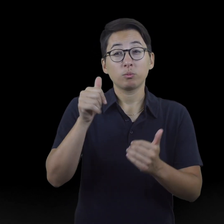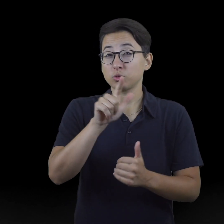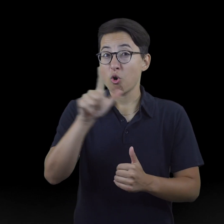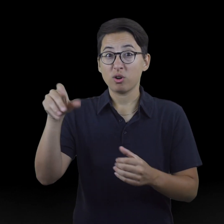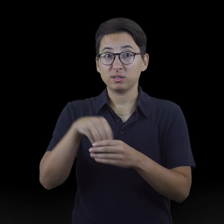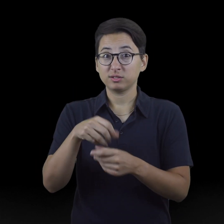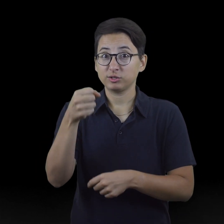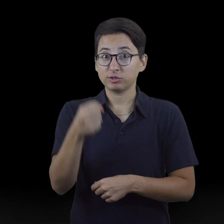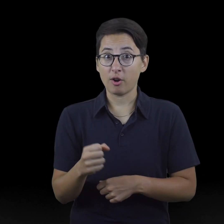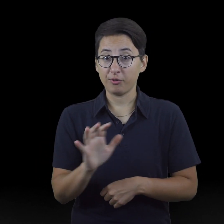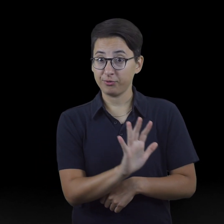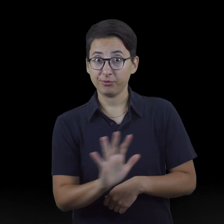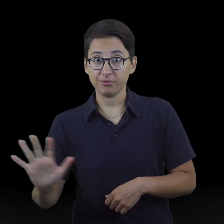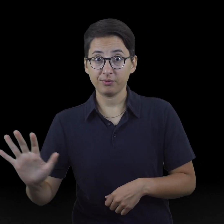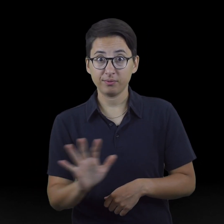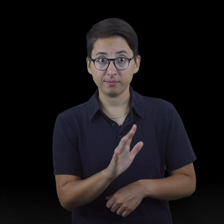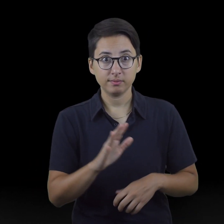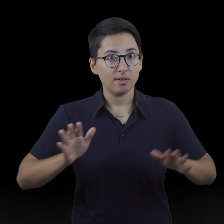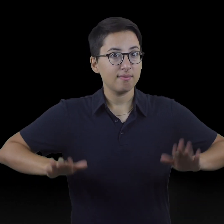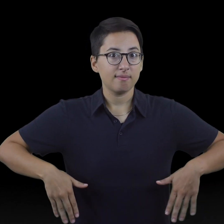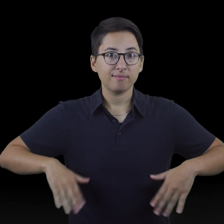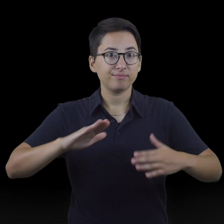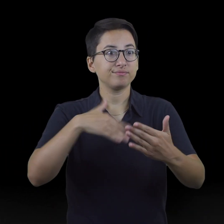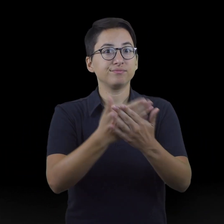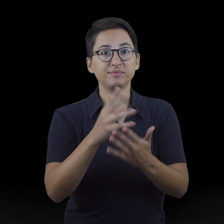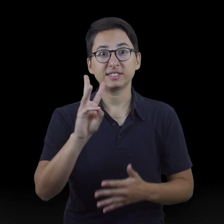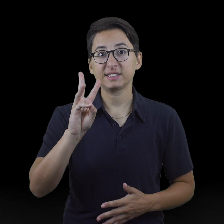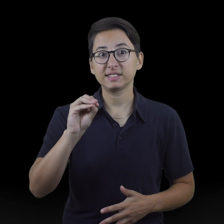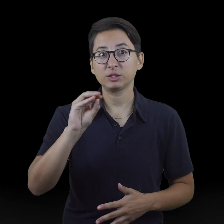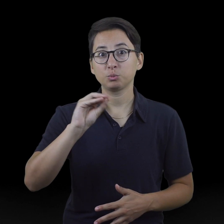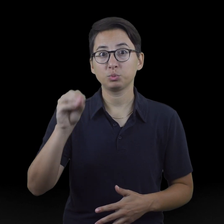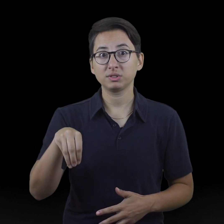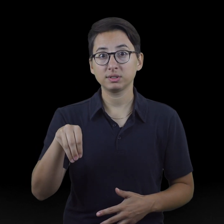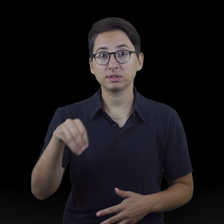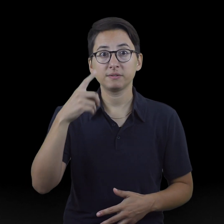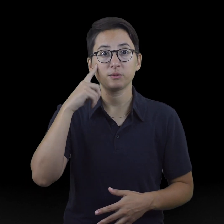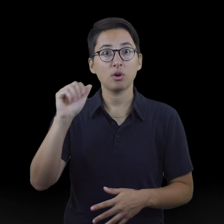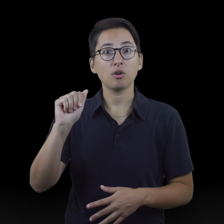A dozen states, almost all located in the South, haven’t cracked the 60% mark